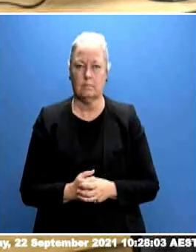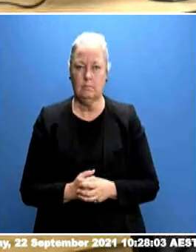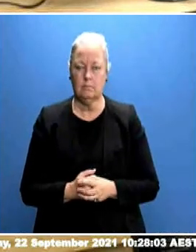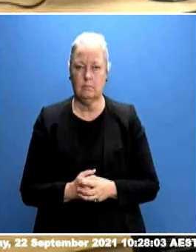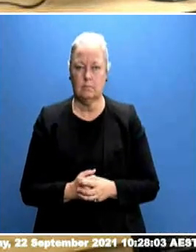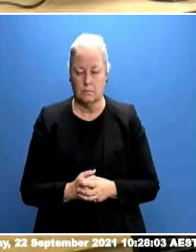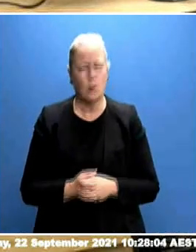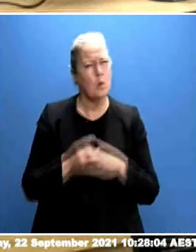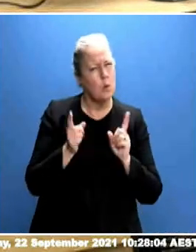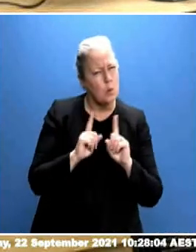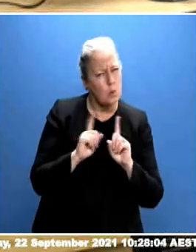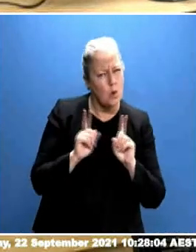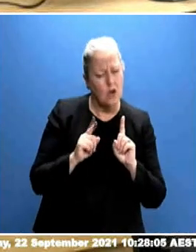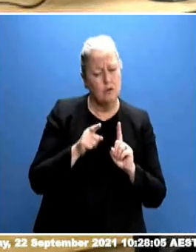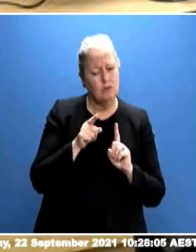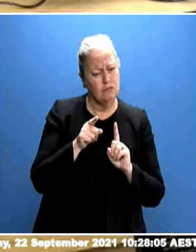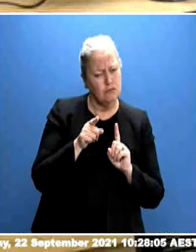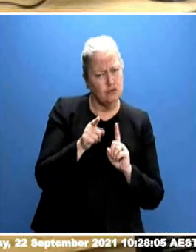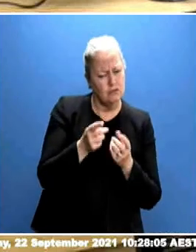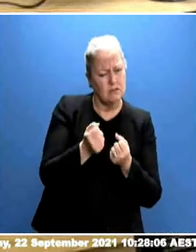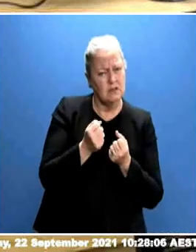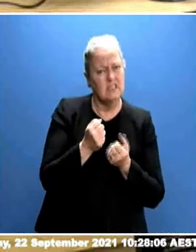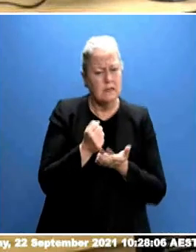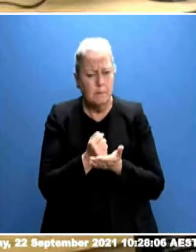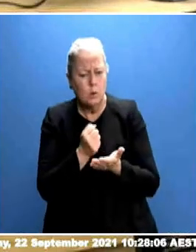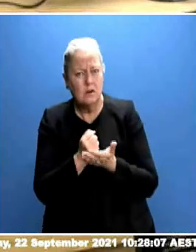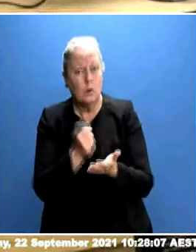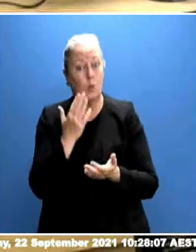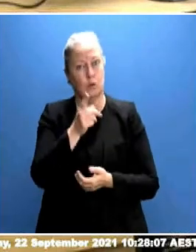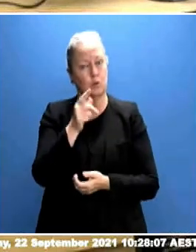What supports did you receive once you got the diagnosis for Megan?